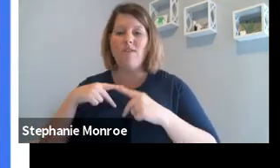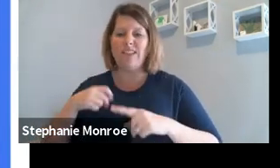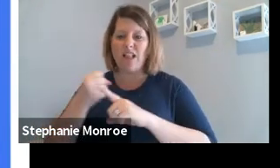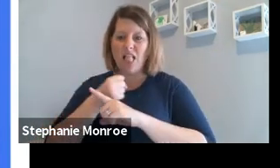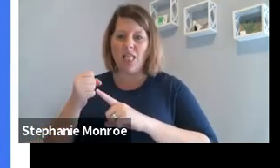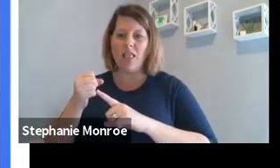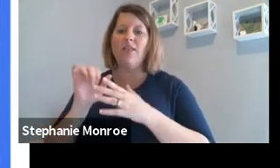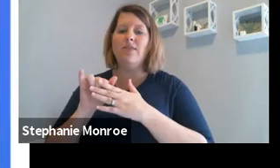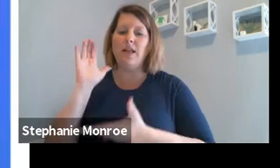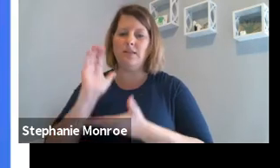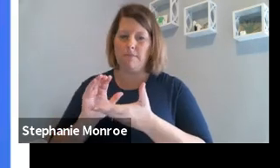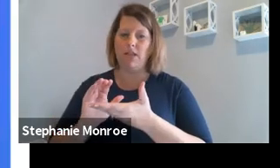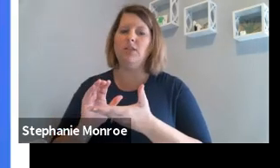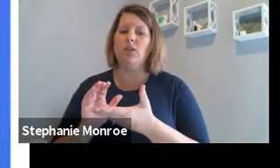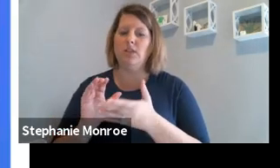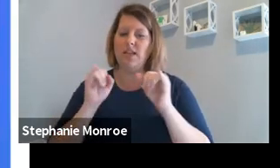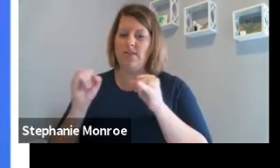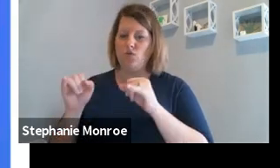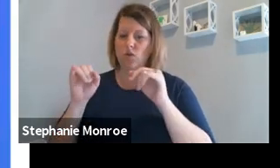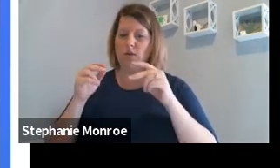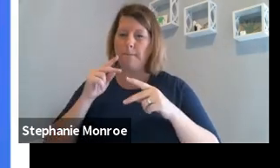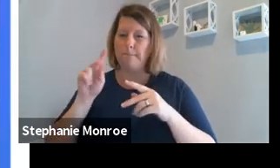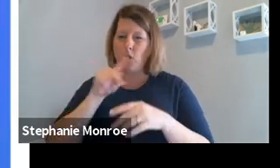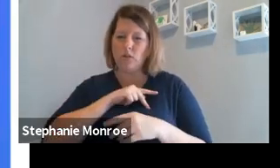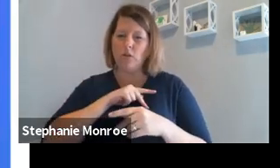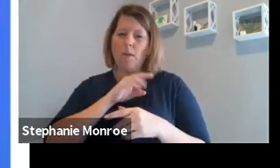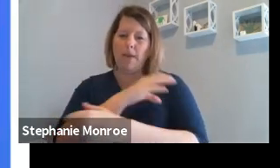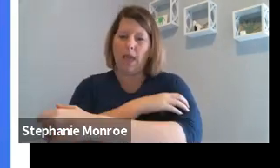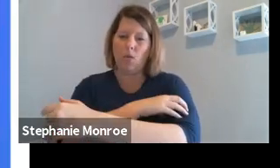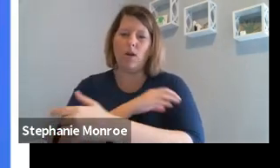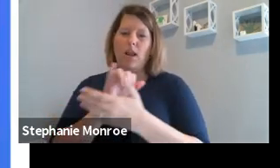personal power, and creates an atmosphere of fear and intimidation.